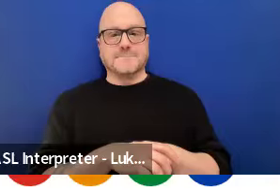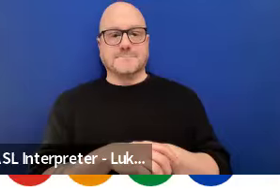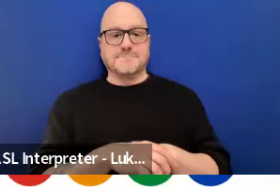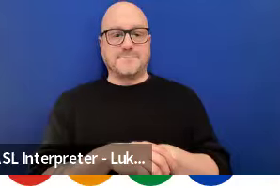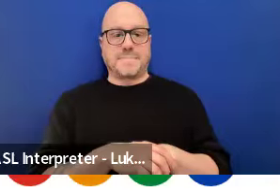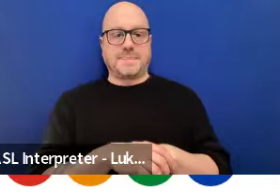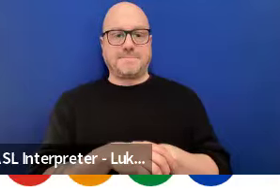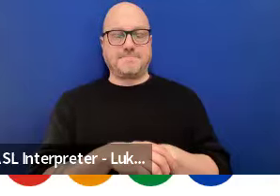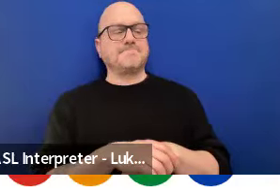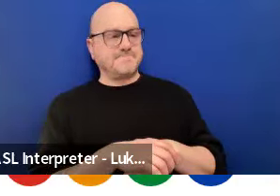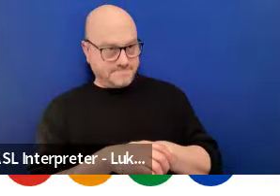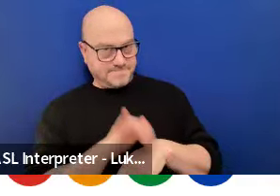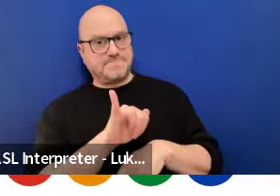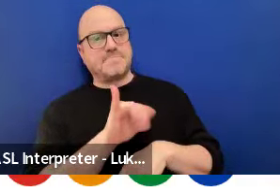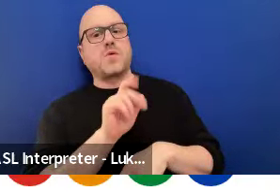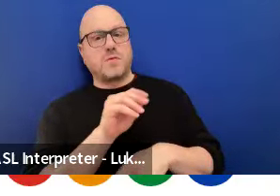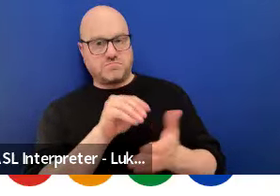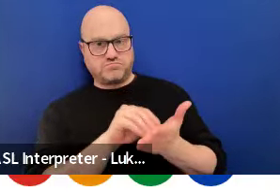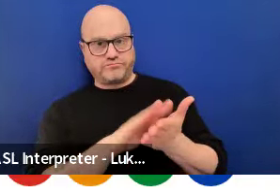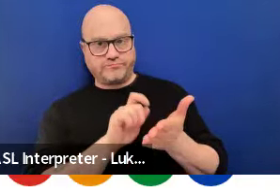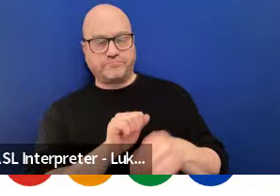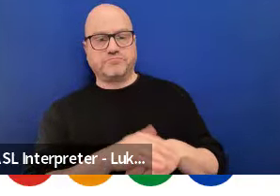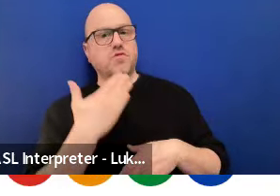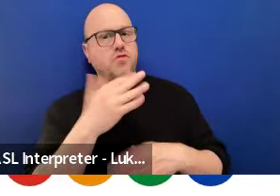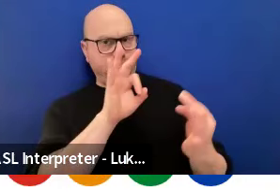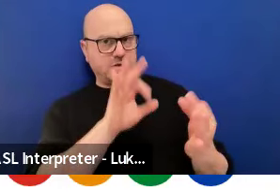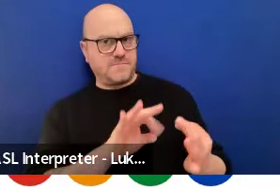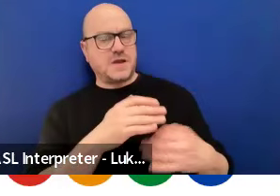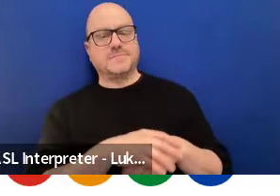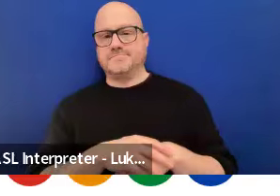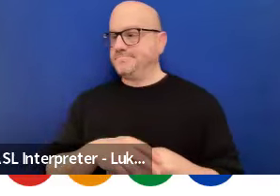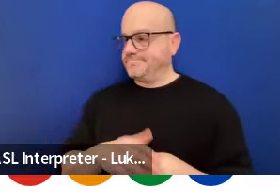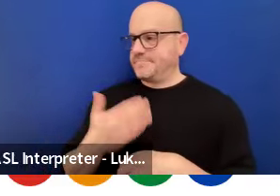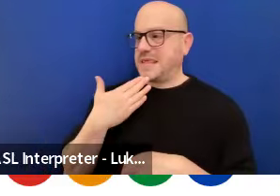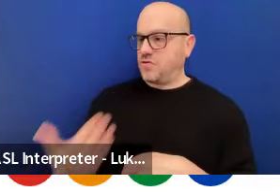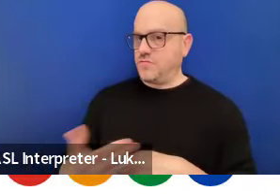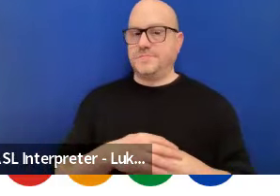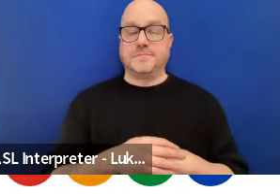THEMSELVES.